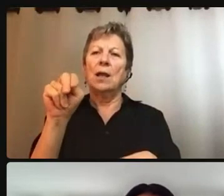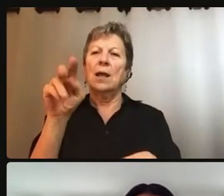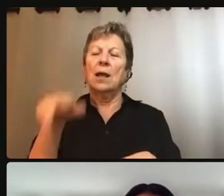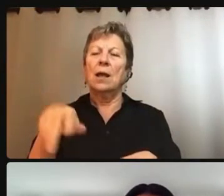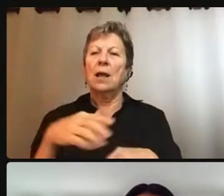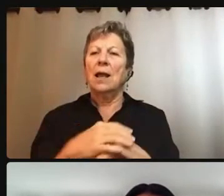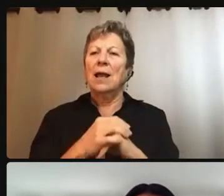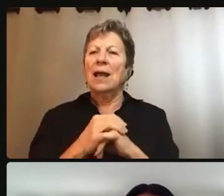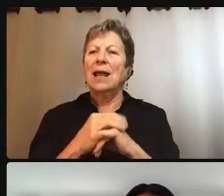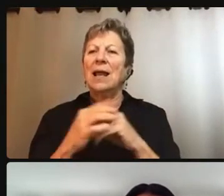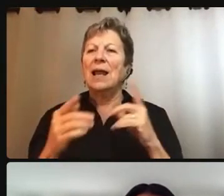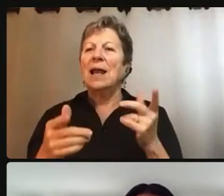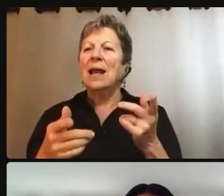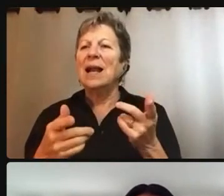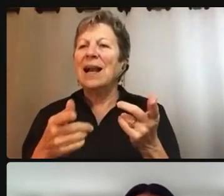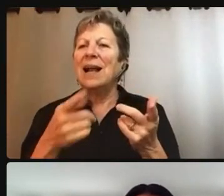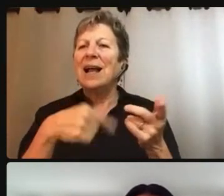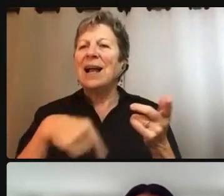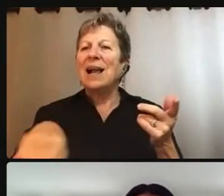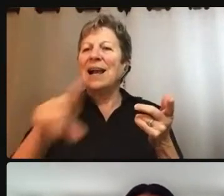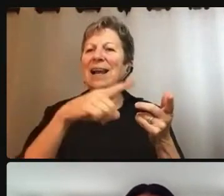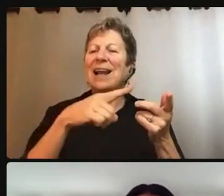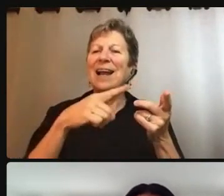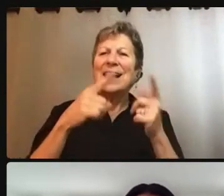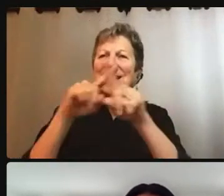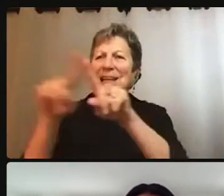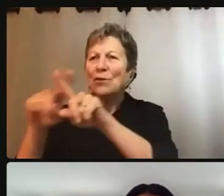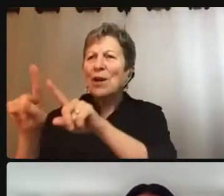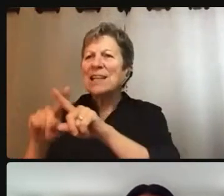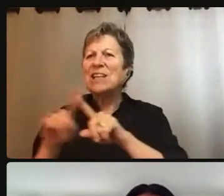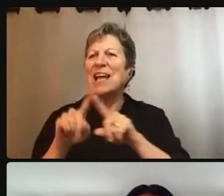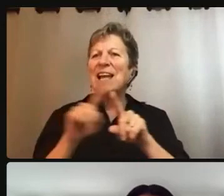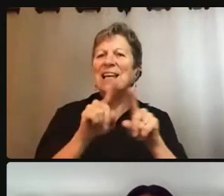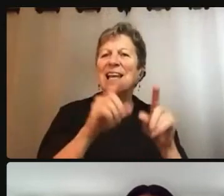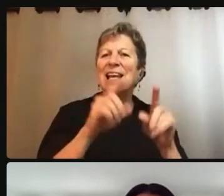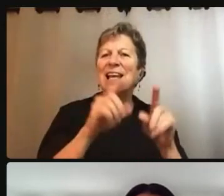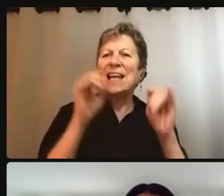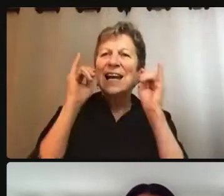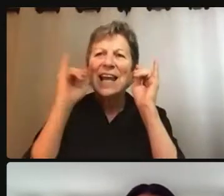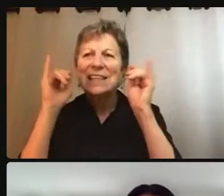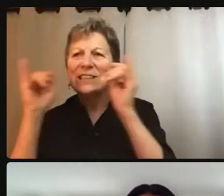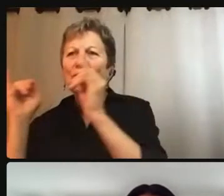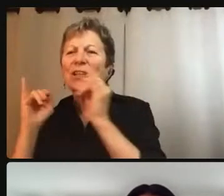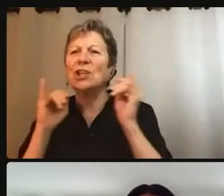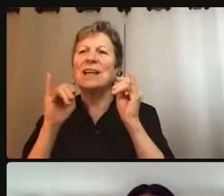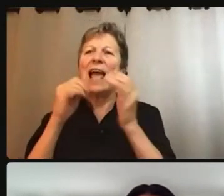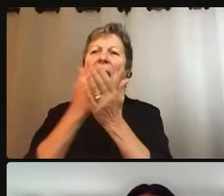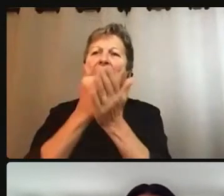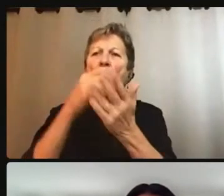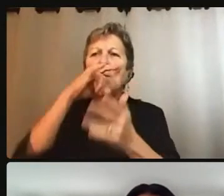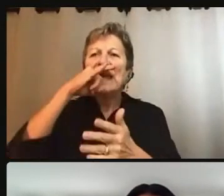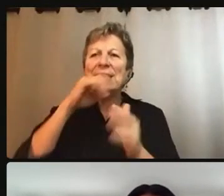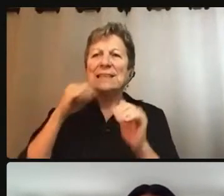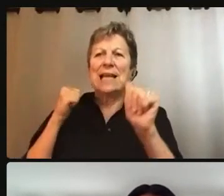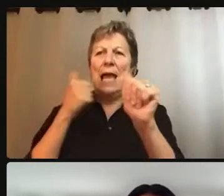EXPERIENCE WITH THIS. MY TEACHING JOB AND WOODBURN WOULD BE AN EXPERT AT